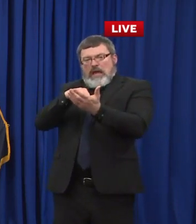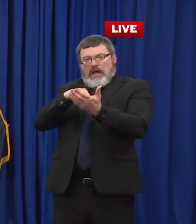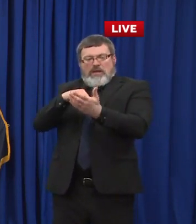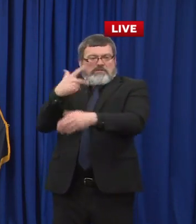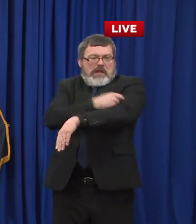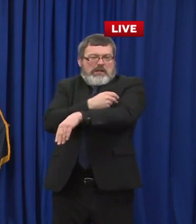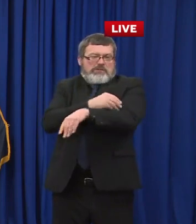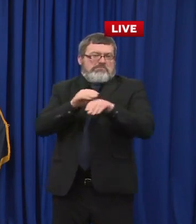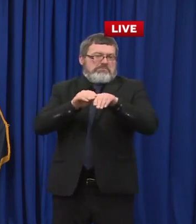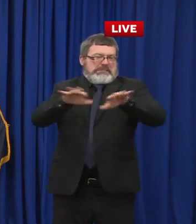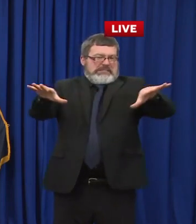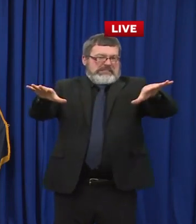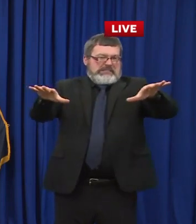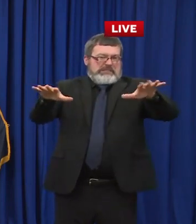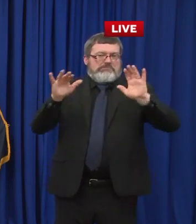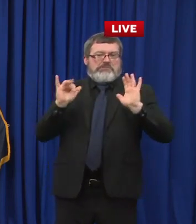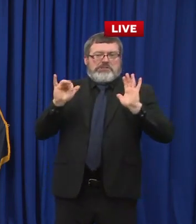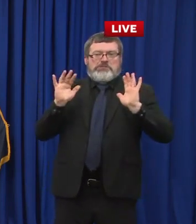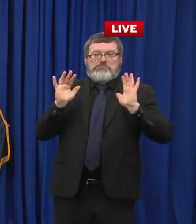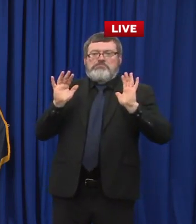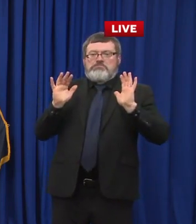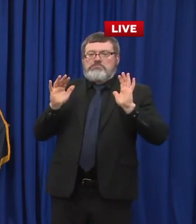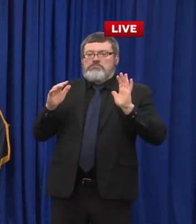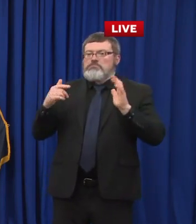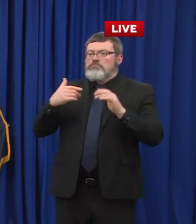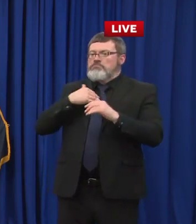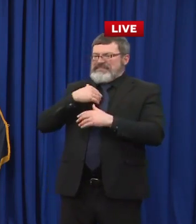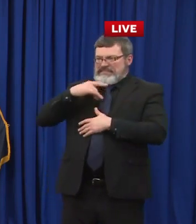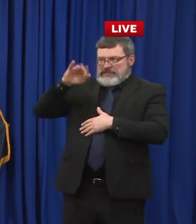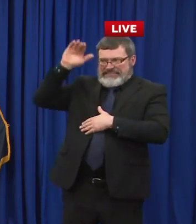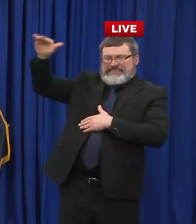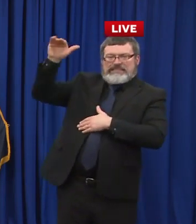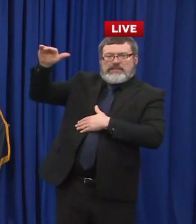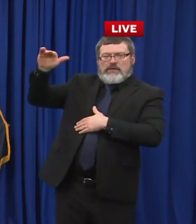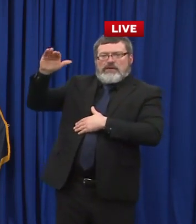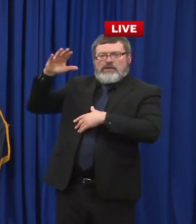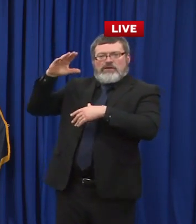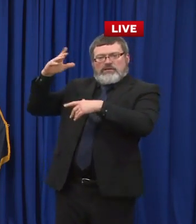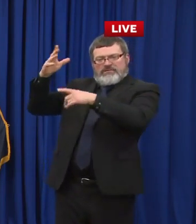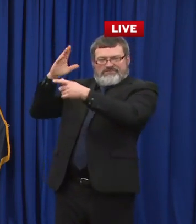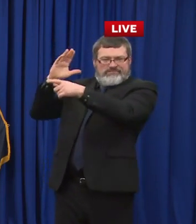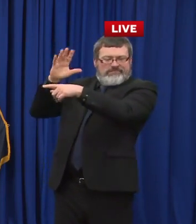COULD SEE 20 MILLION DOSES IN NEW HAMPSHIRE WITHIN THE NEXT FEW WEEKS.